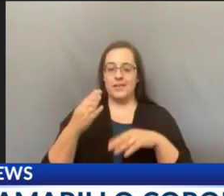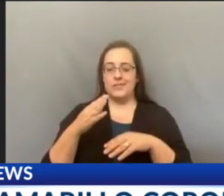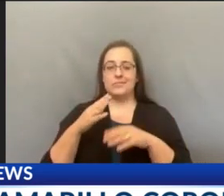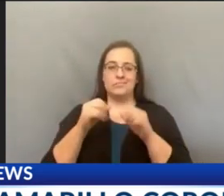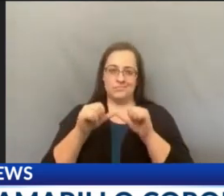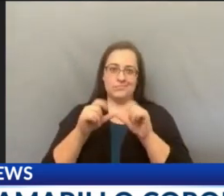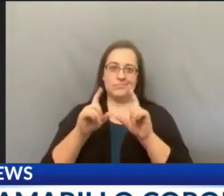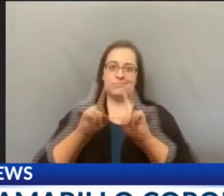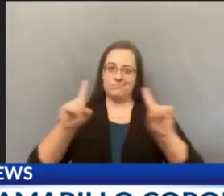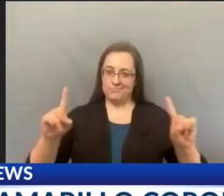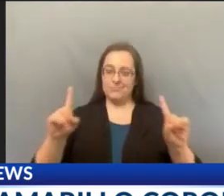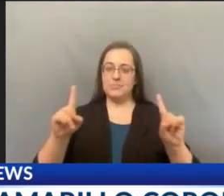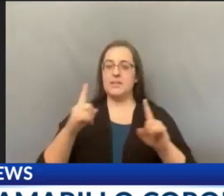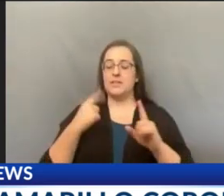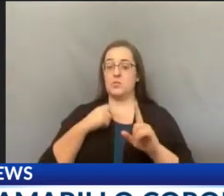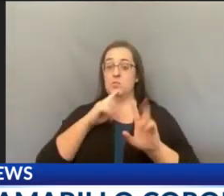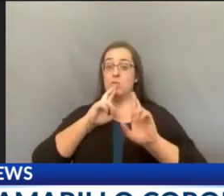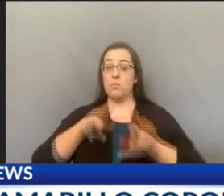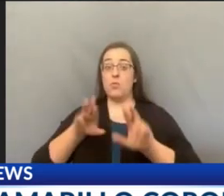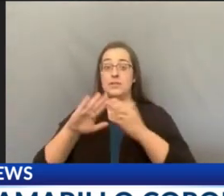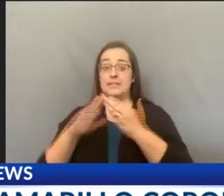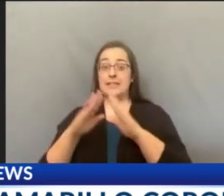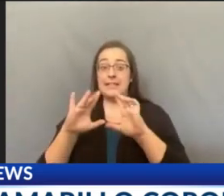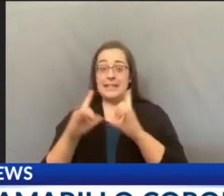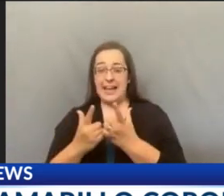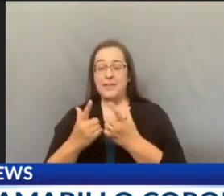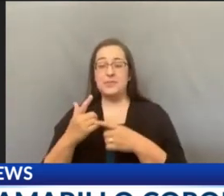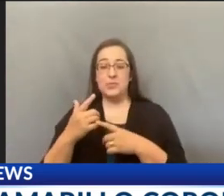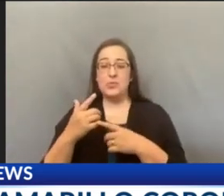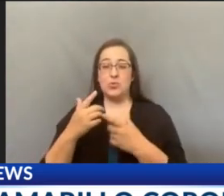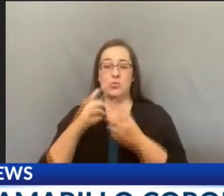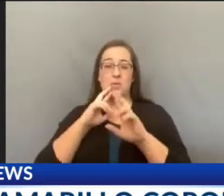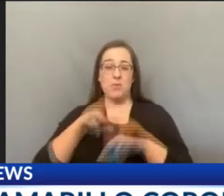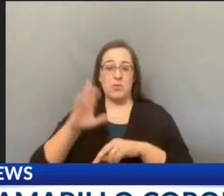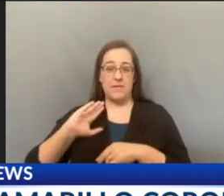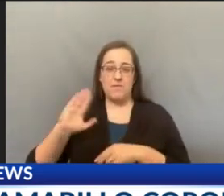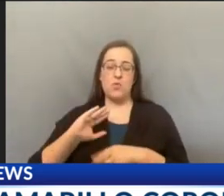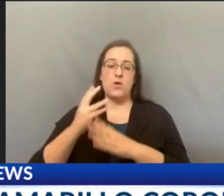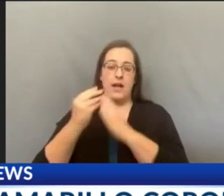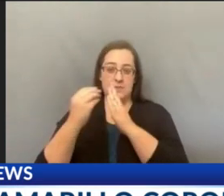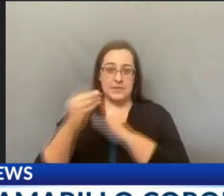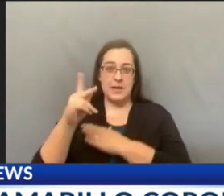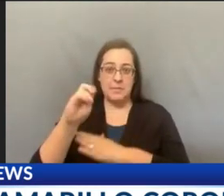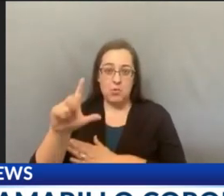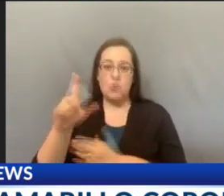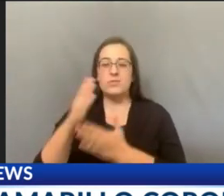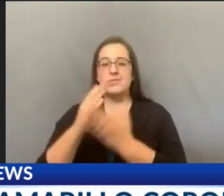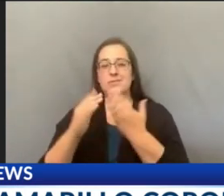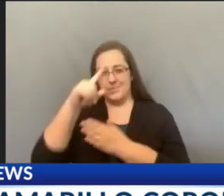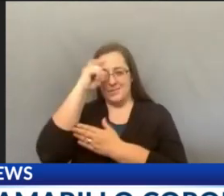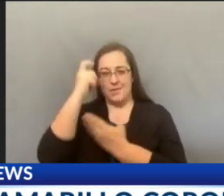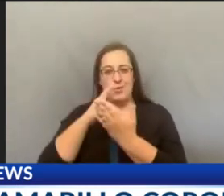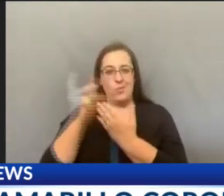THERE ALSO FOLLOWING SOCIAL DISTANCING POLICIES SOCIAL DISTANCING IS IN PLACE TO ENSURE